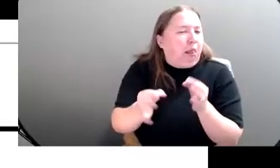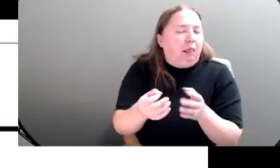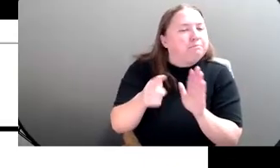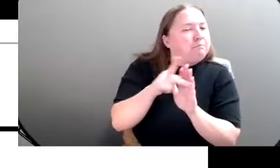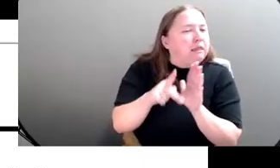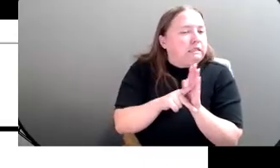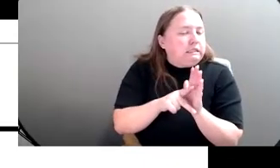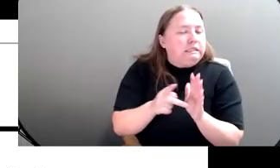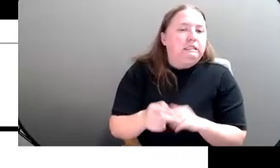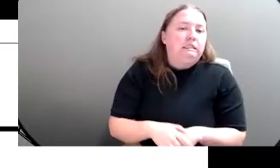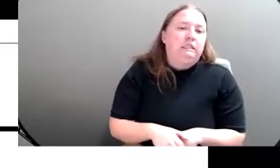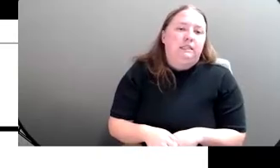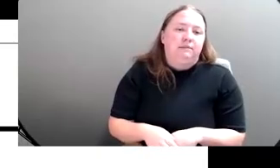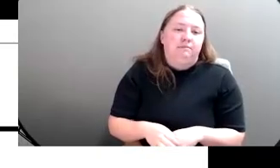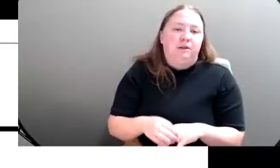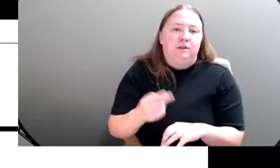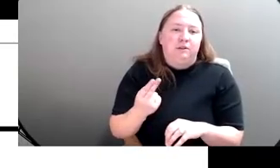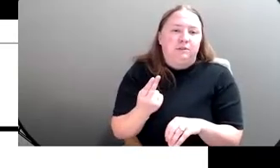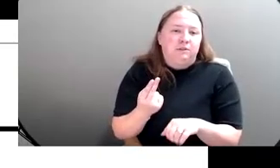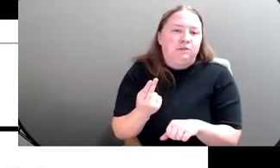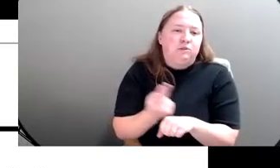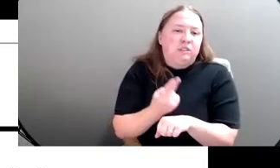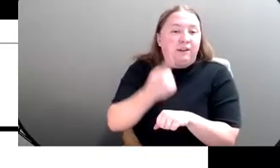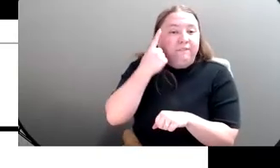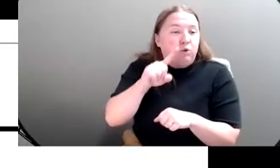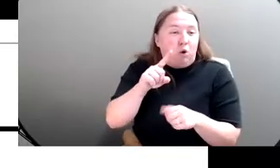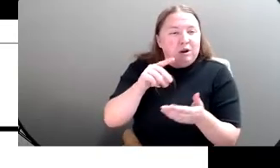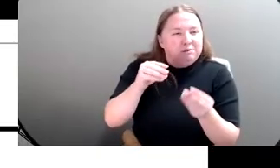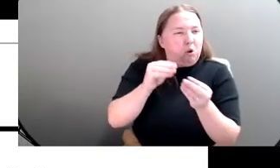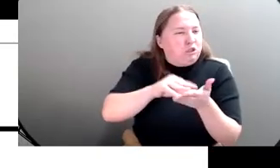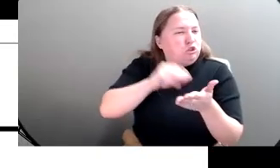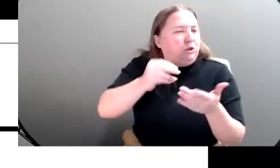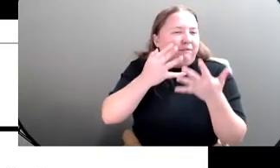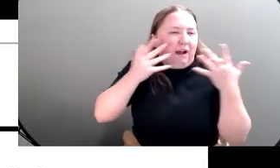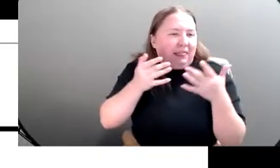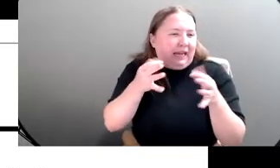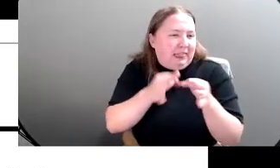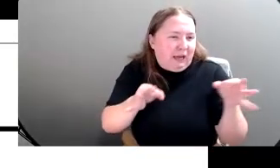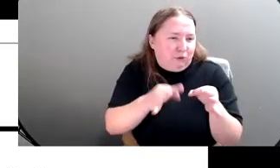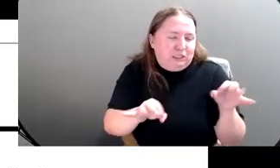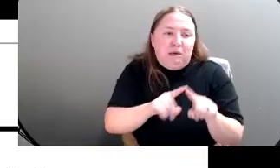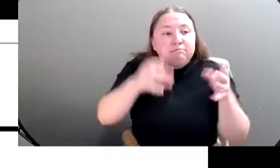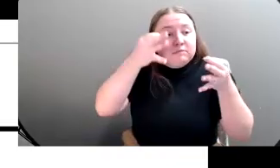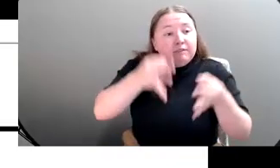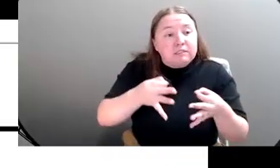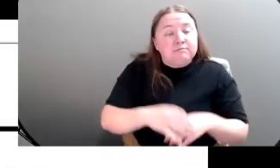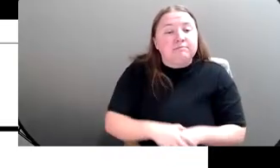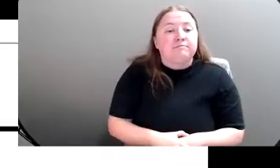and using a little more, student friendly language, but. Yeah, definitely. Yes. Announcements.